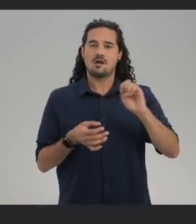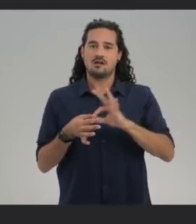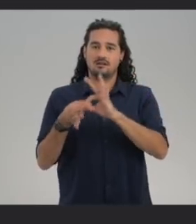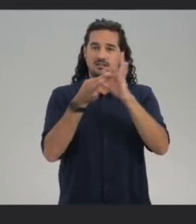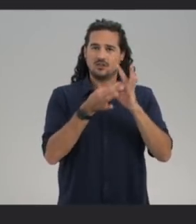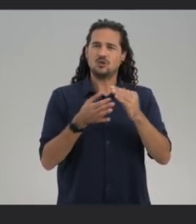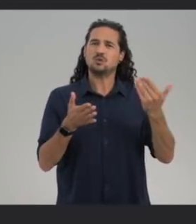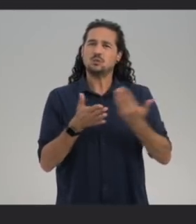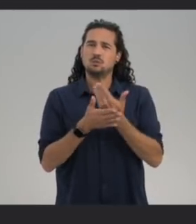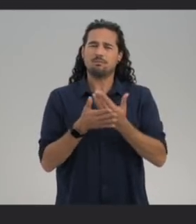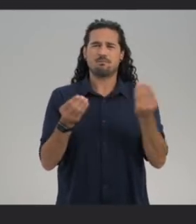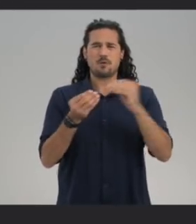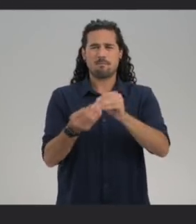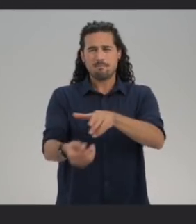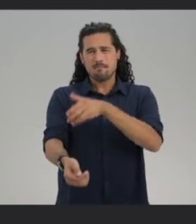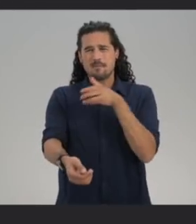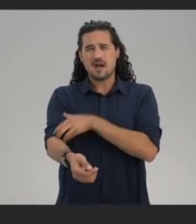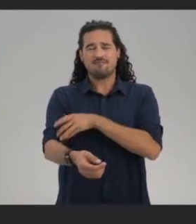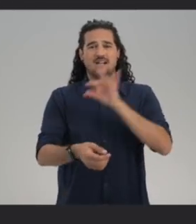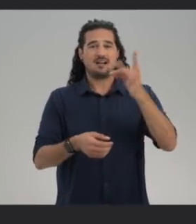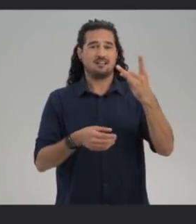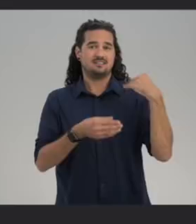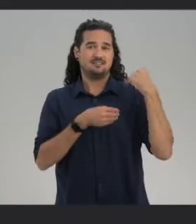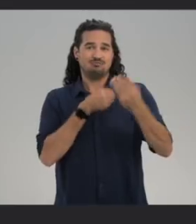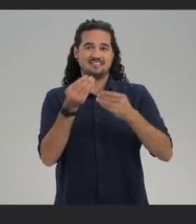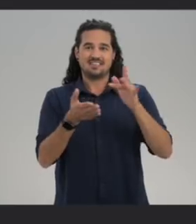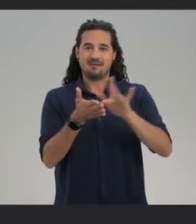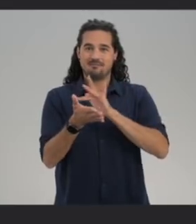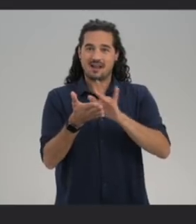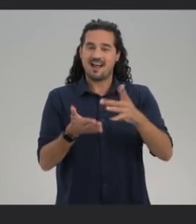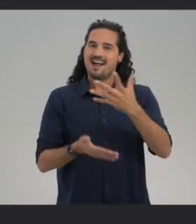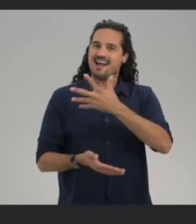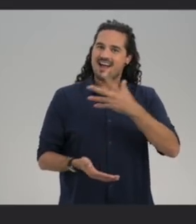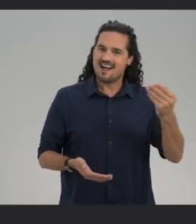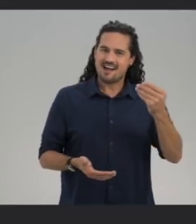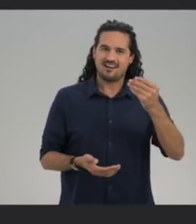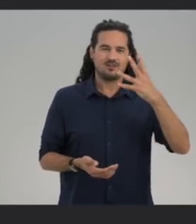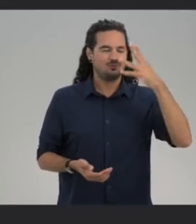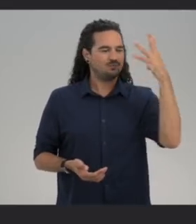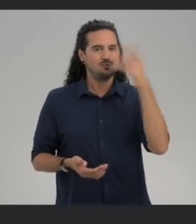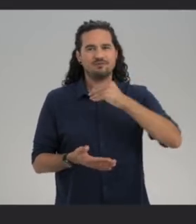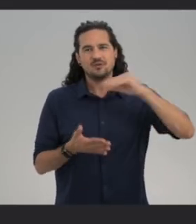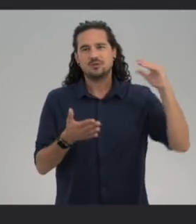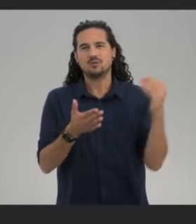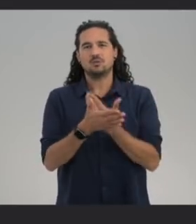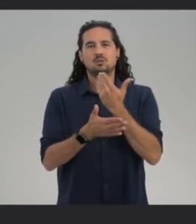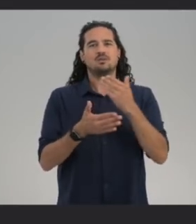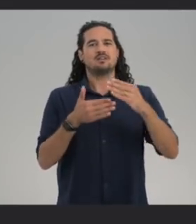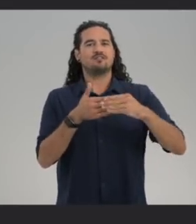The new and more powerful eighth-generation iPad and the stunning and versatile new iPad Air.